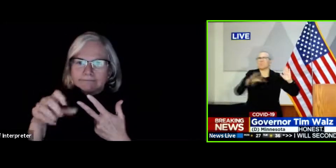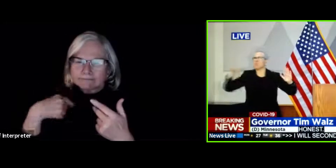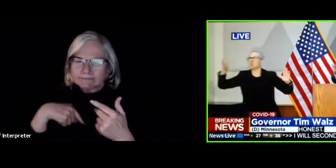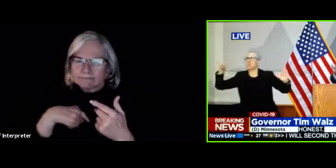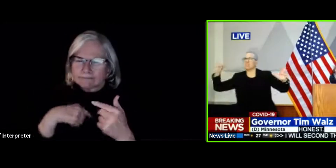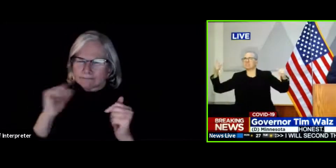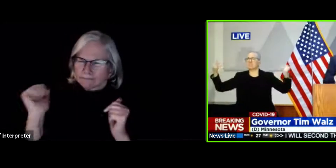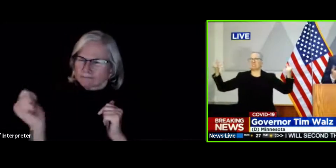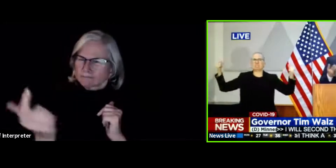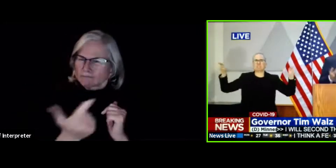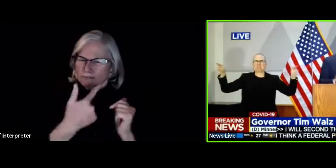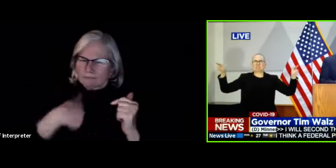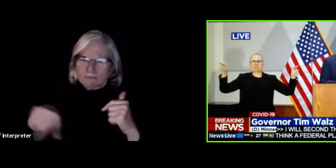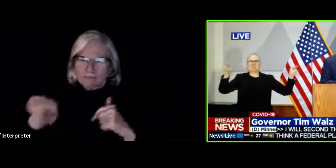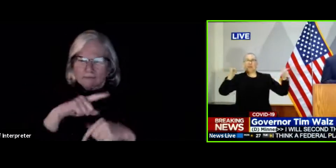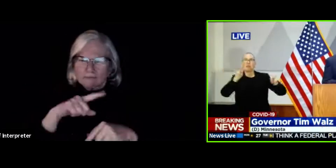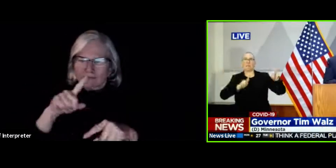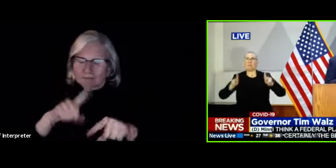THAT GO BACK AND FORTH ACROSS IT IS BORDERS, THERE NEEDS TO BE